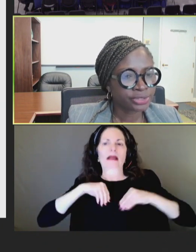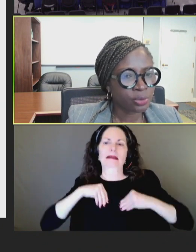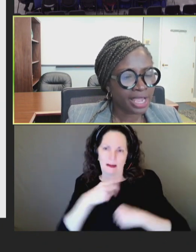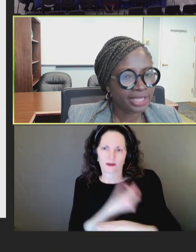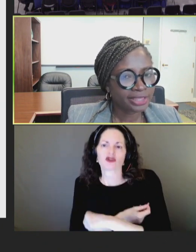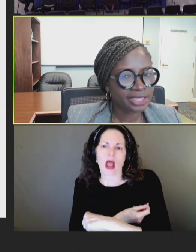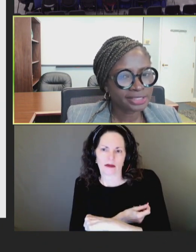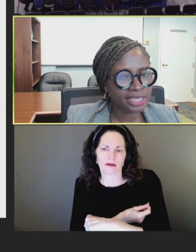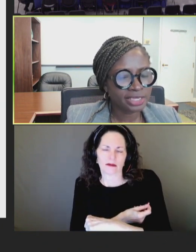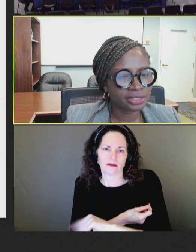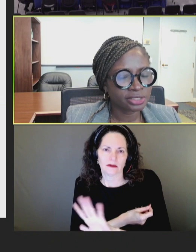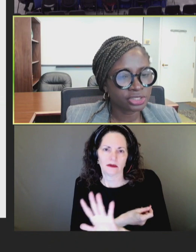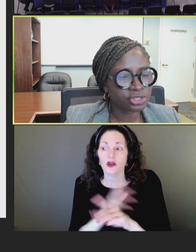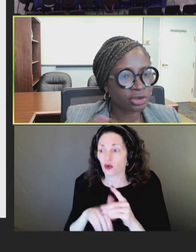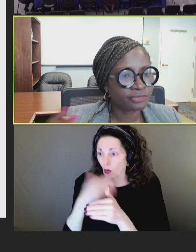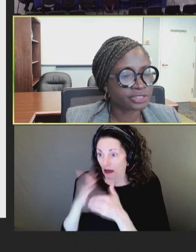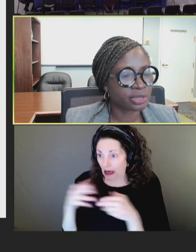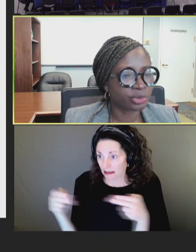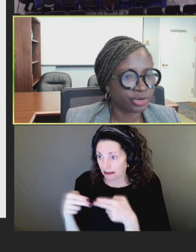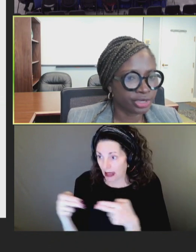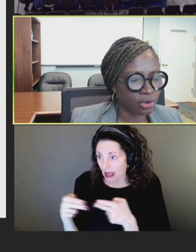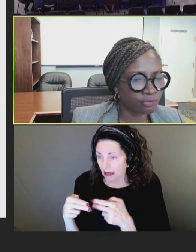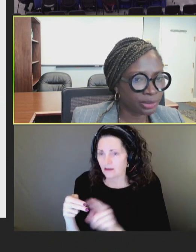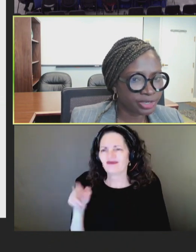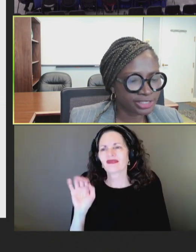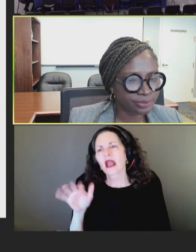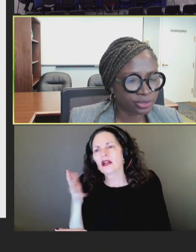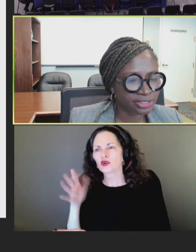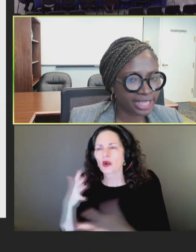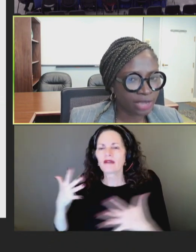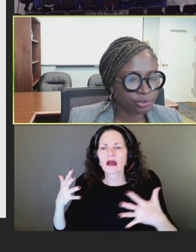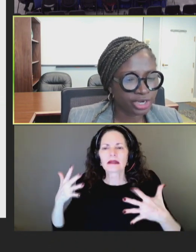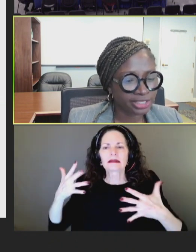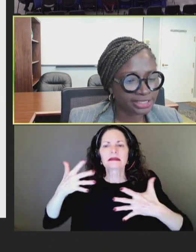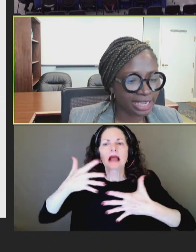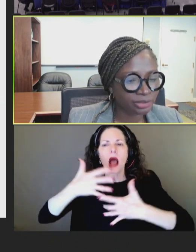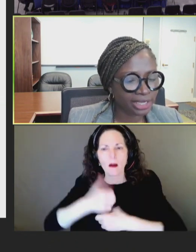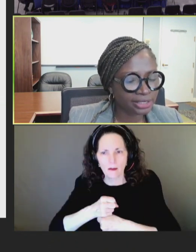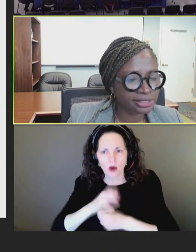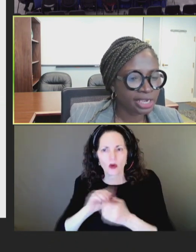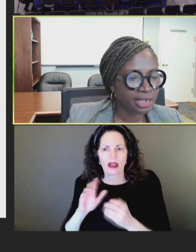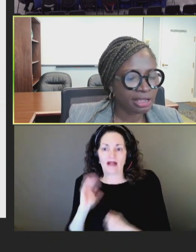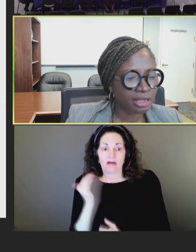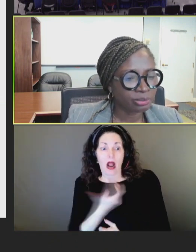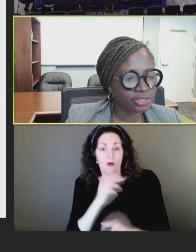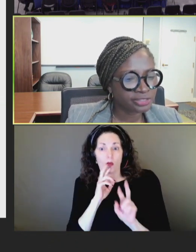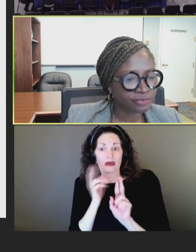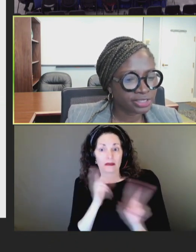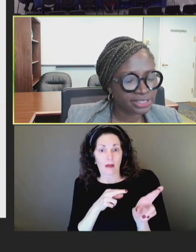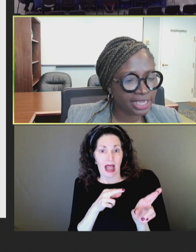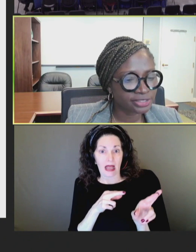So, this is sort of a summary of our response. The outbreak, the timelines. This first case